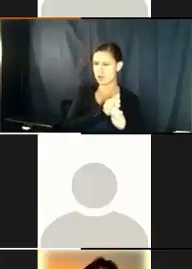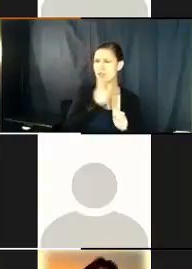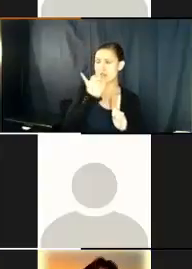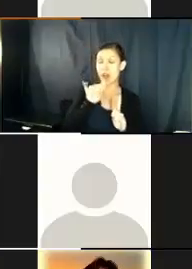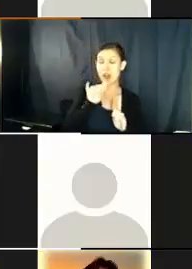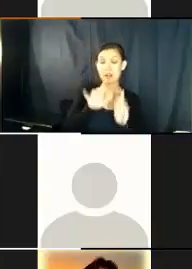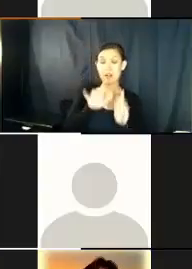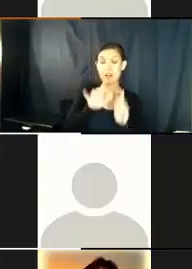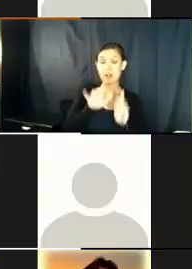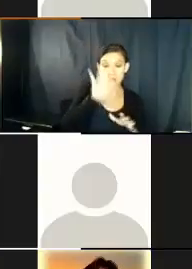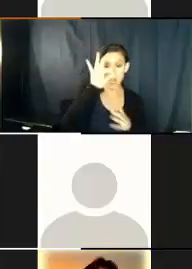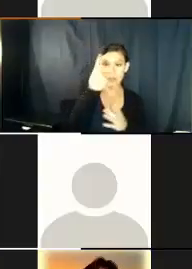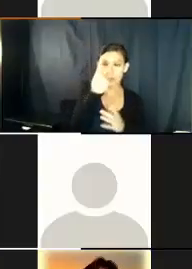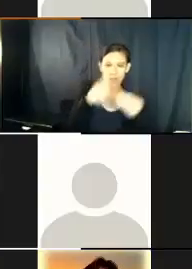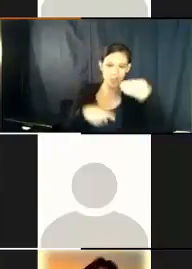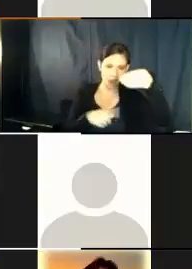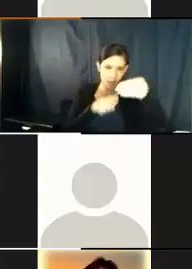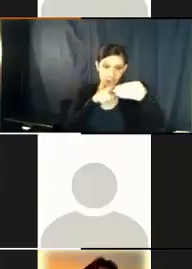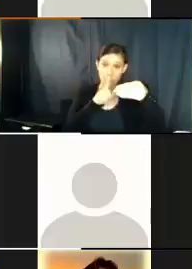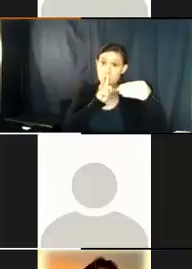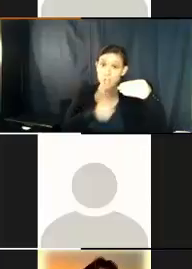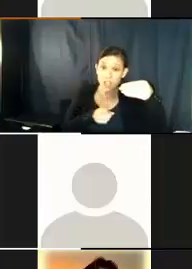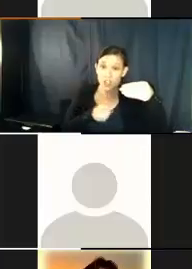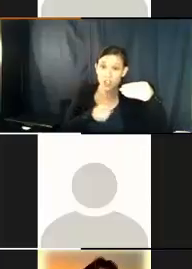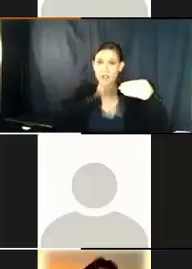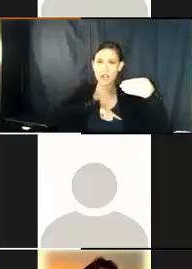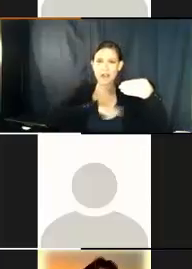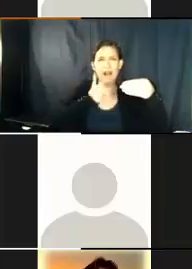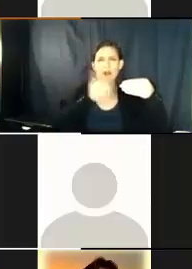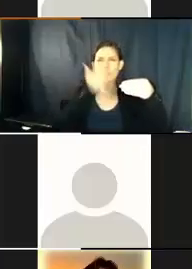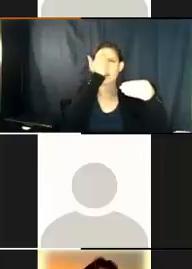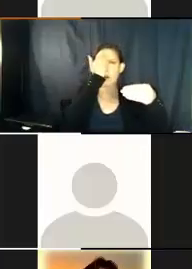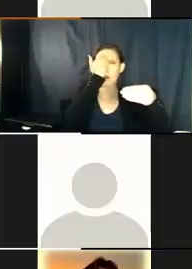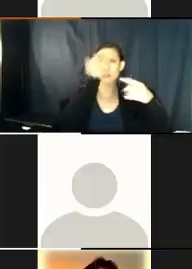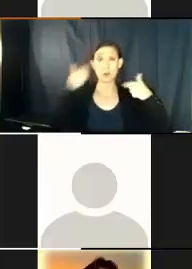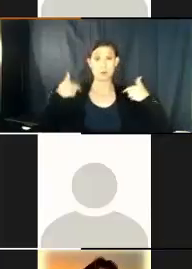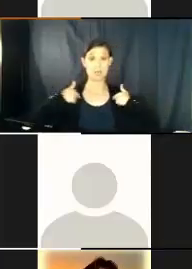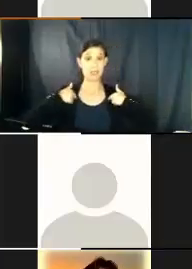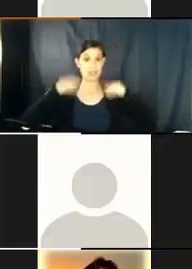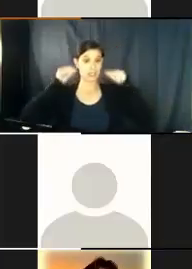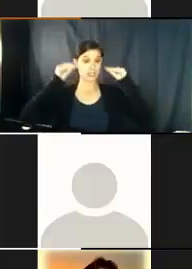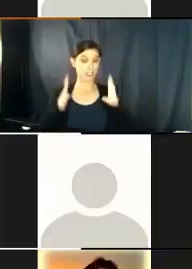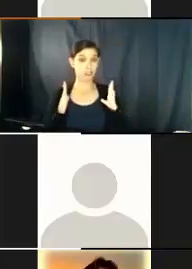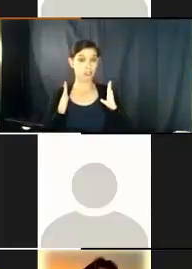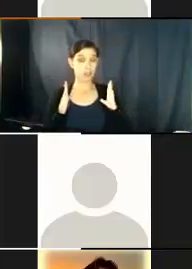so as a teacher rather than just giving my students the facts, it's more of my responsibility